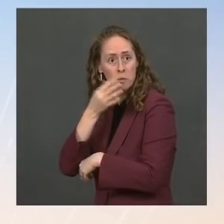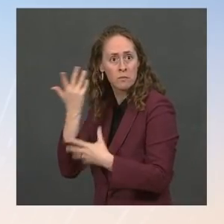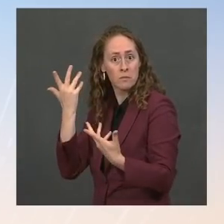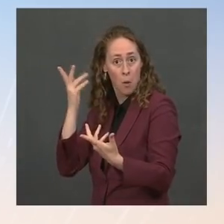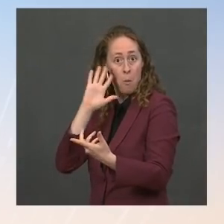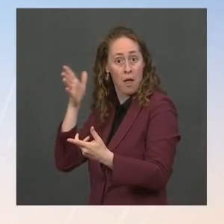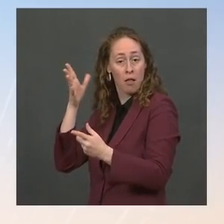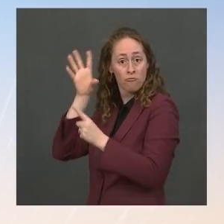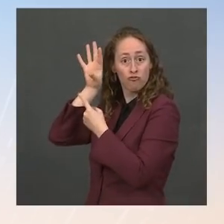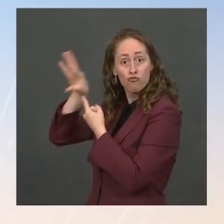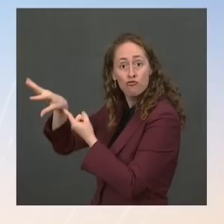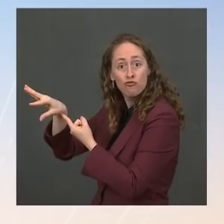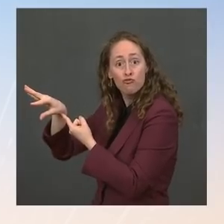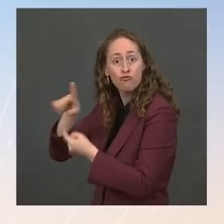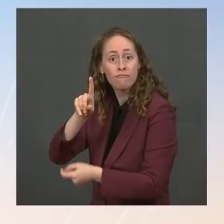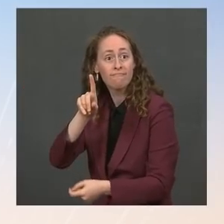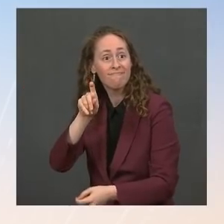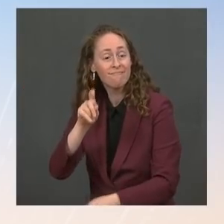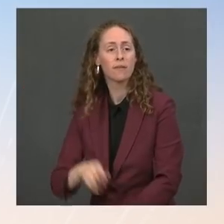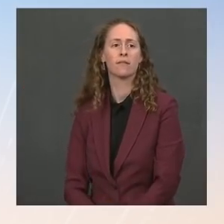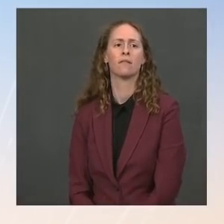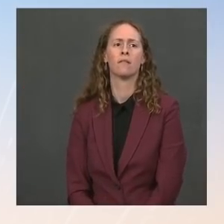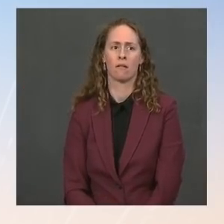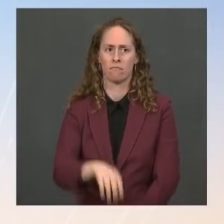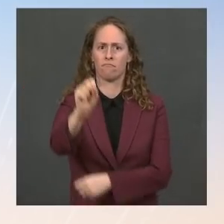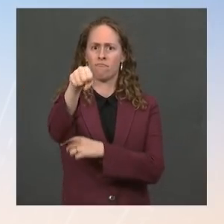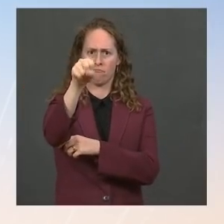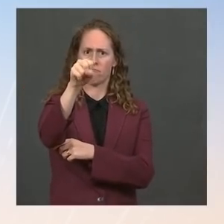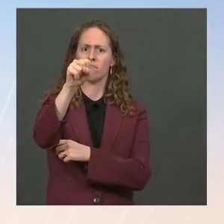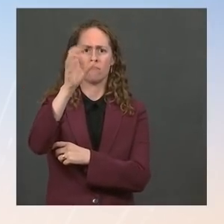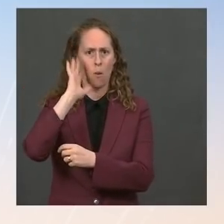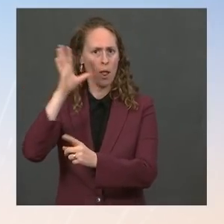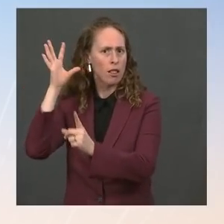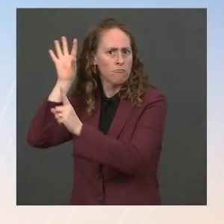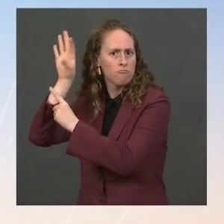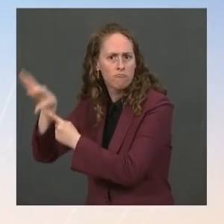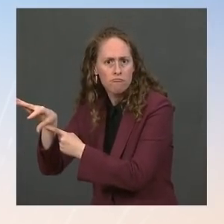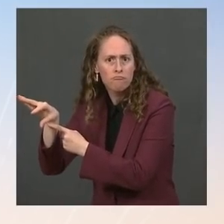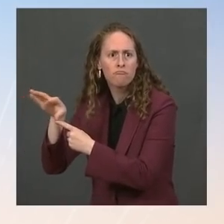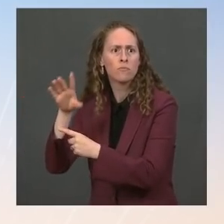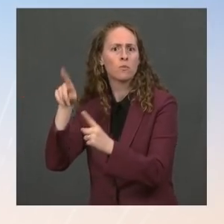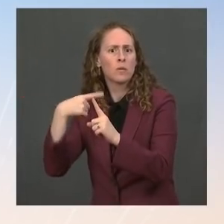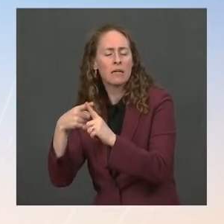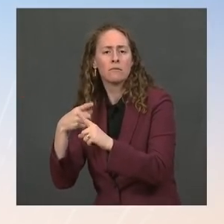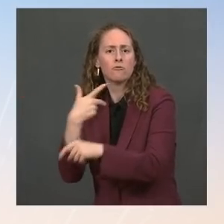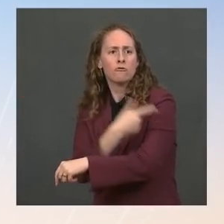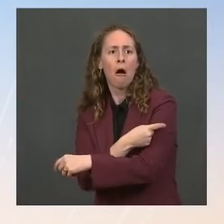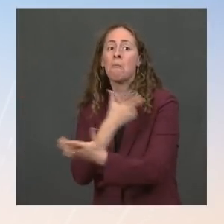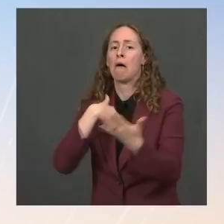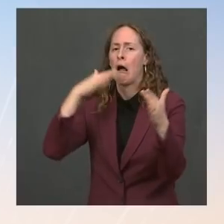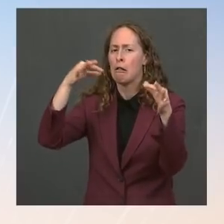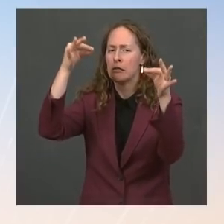Ms Psaki: He will do so, and he will do so on camera. I don't have a date for you exactly. It's important to note -- just to take a slight step back --